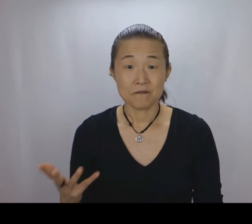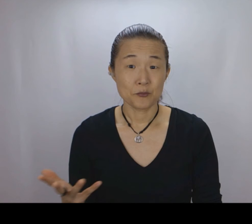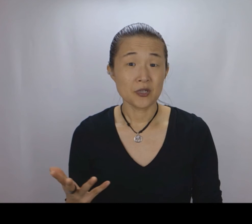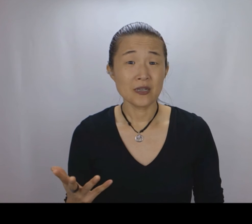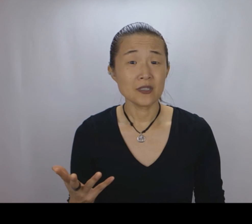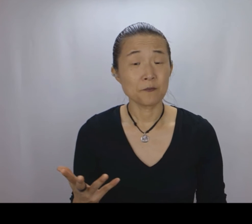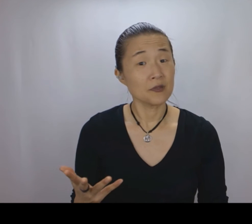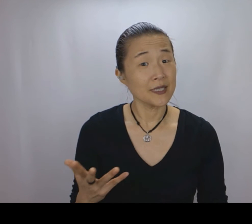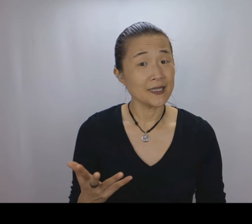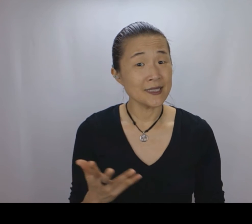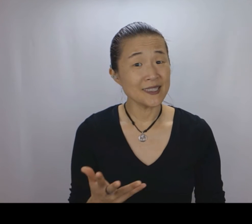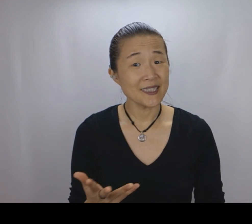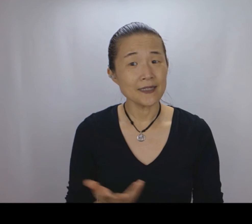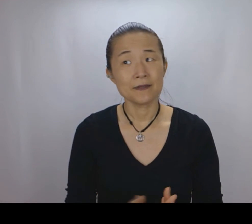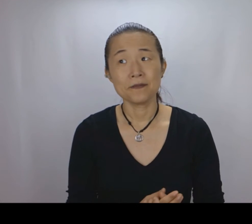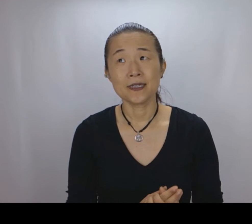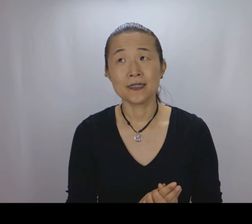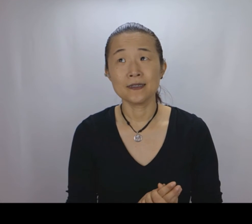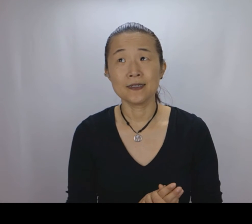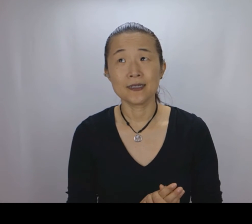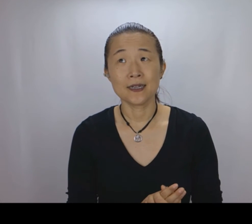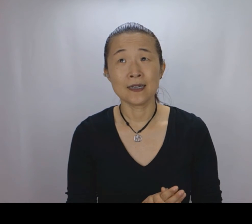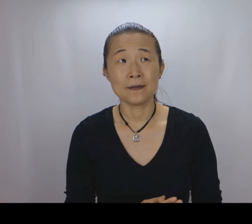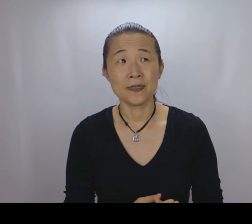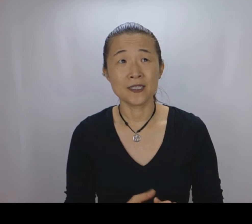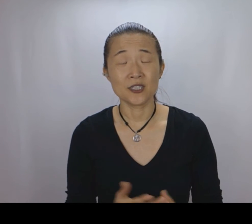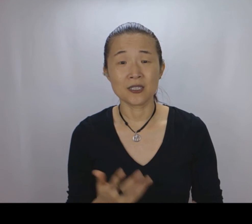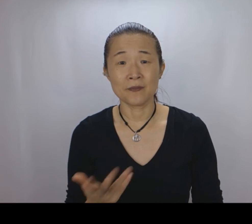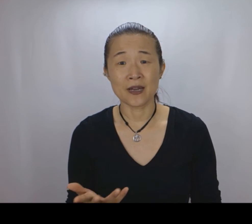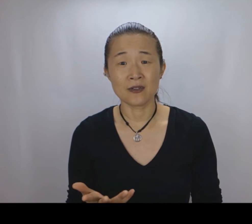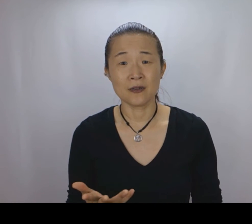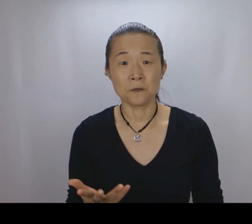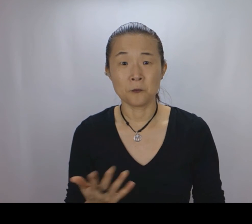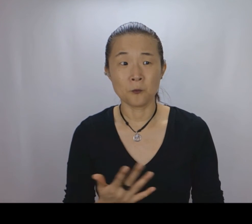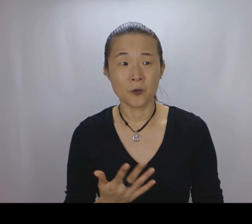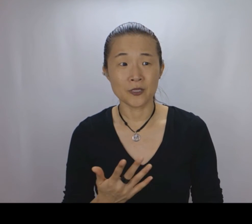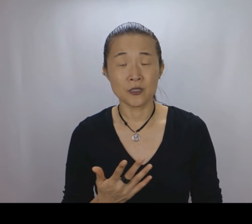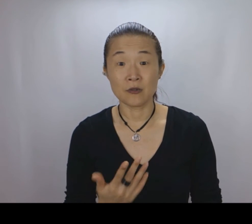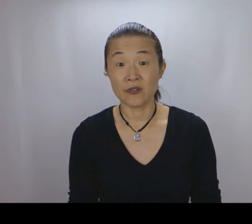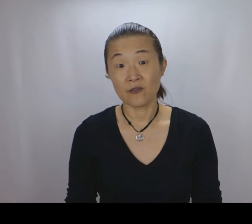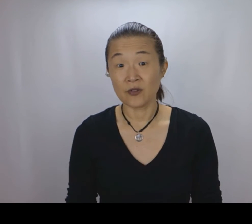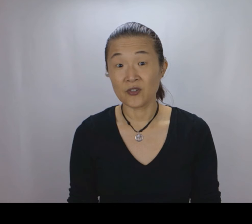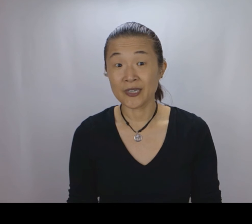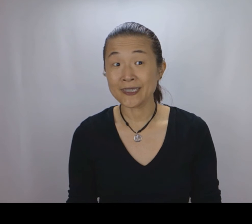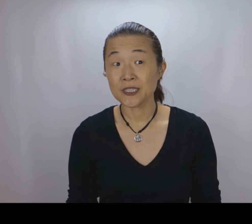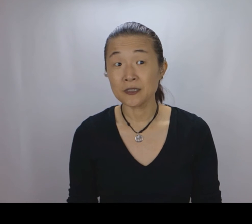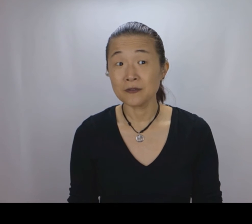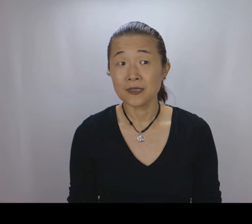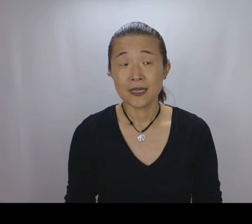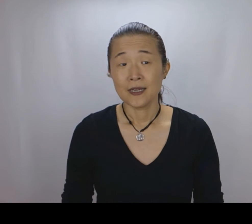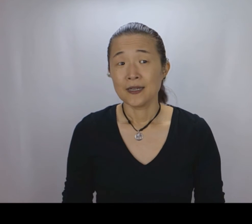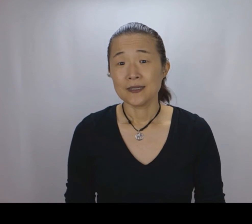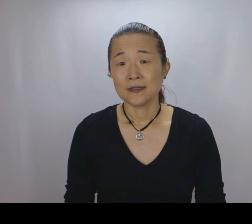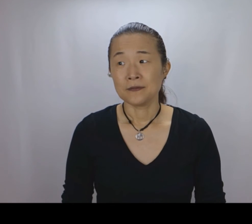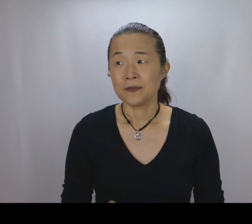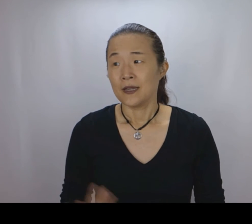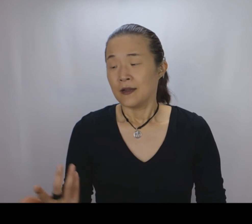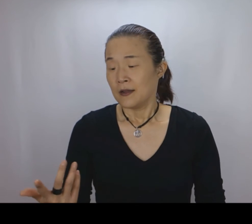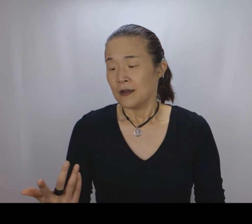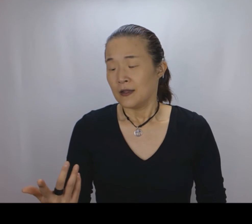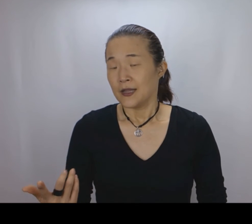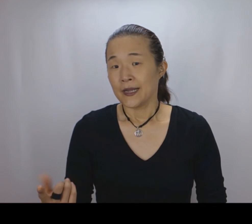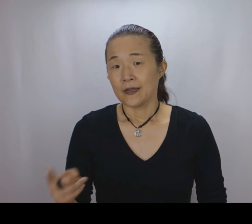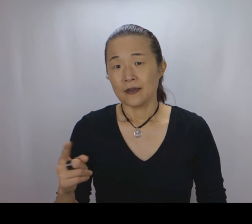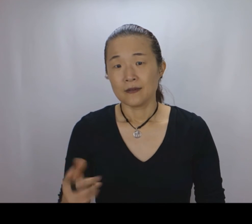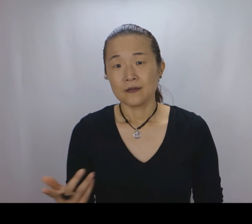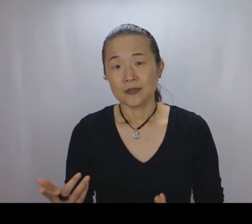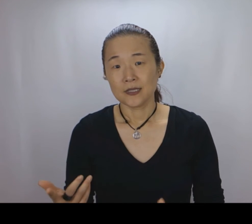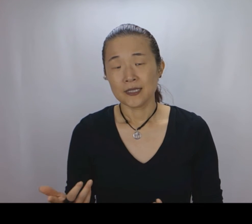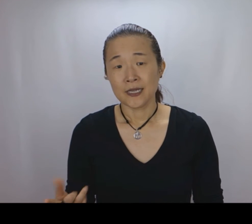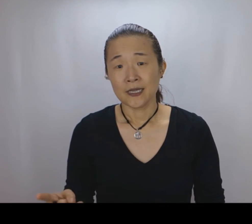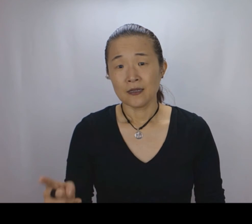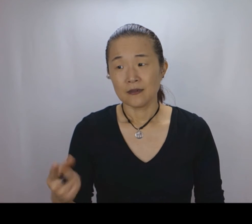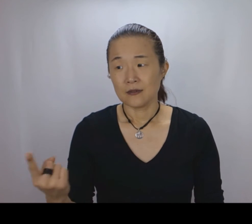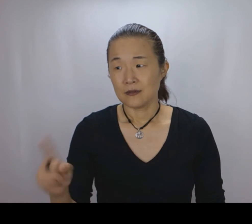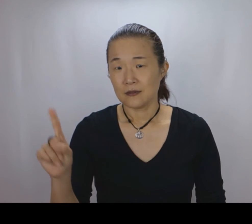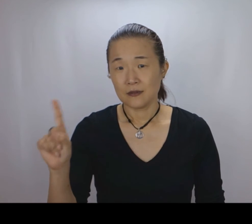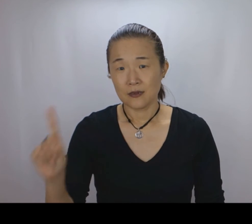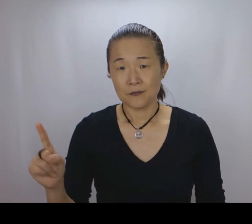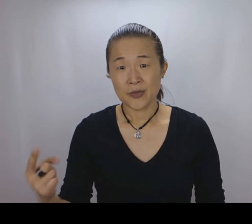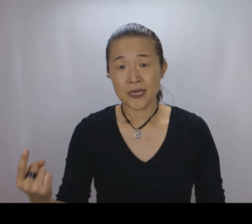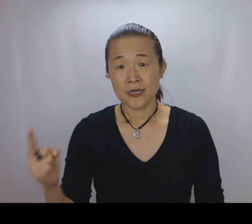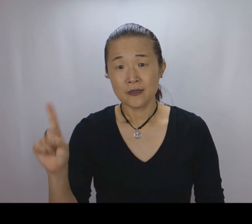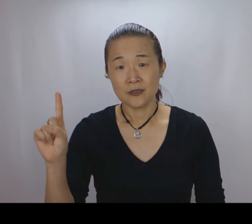Pronouns are pretty easy because it's just a matter of what you are referring to. So like just say me.